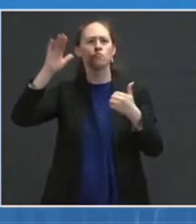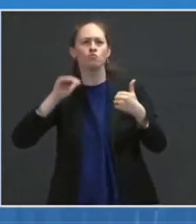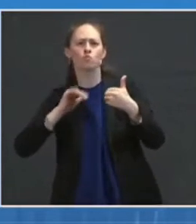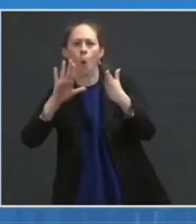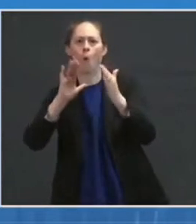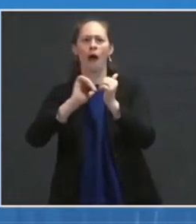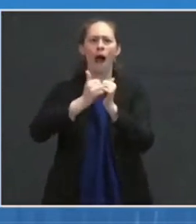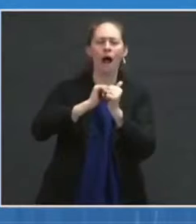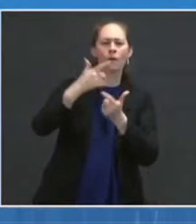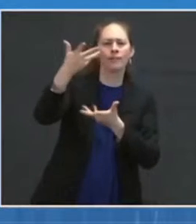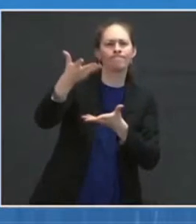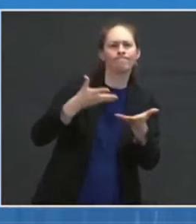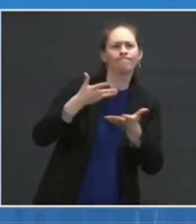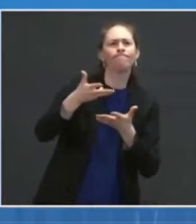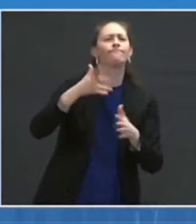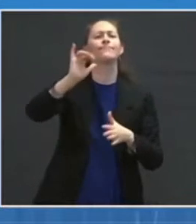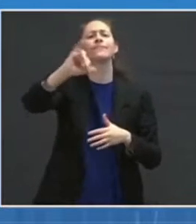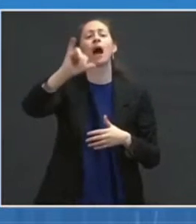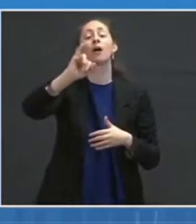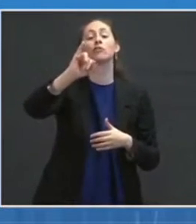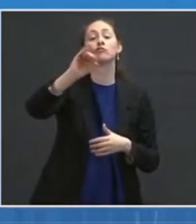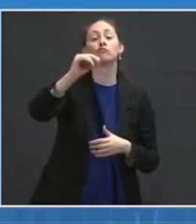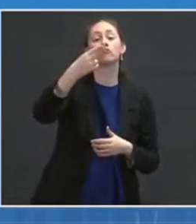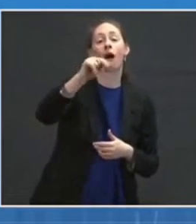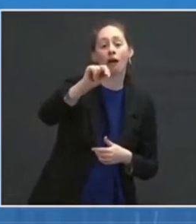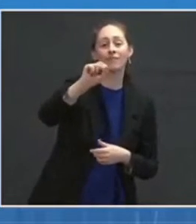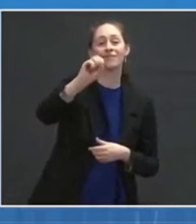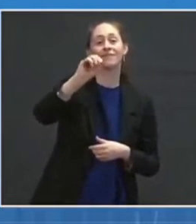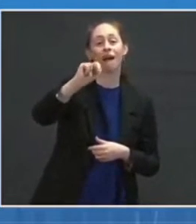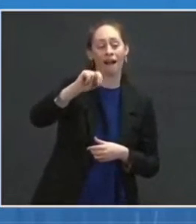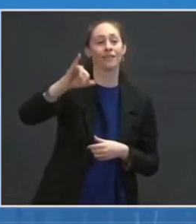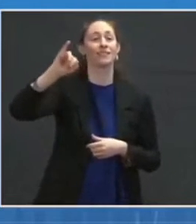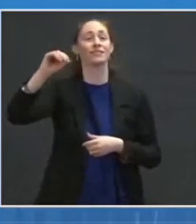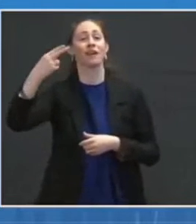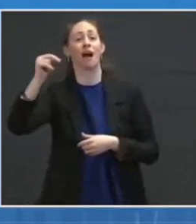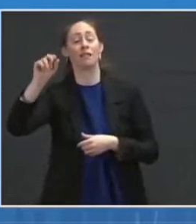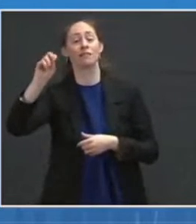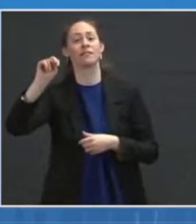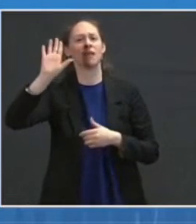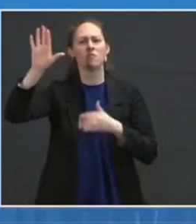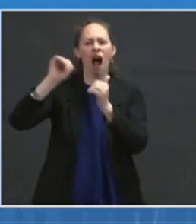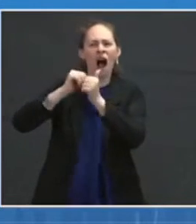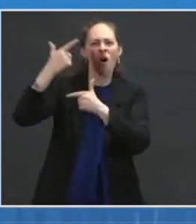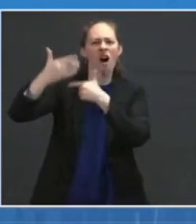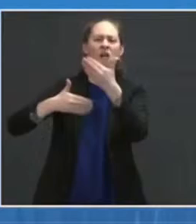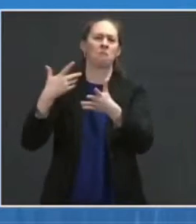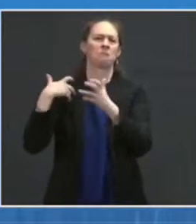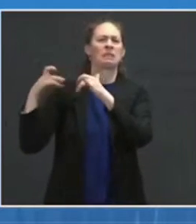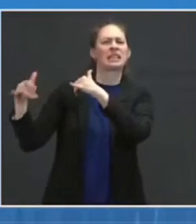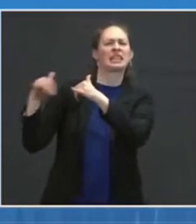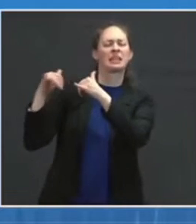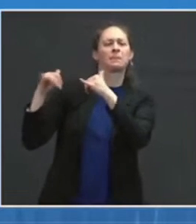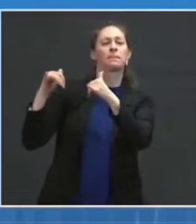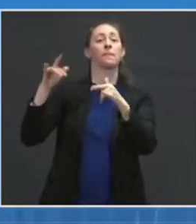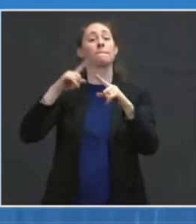CANDIDATES, THE OTHER COMPANIES,